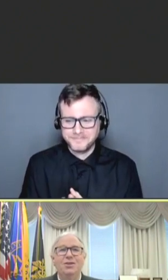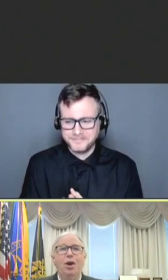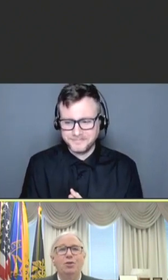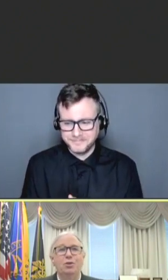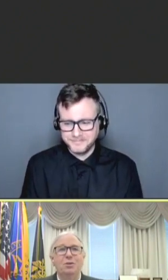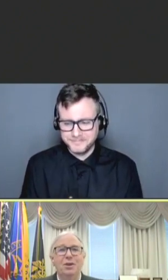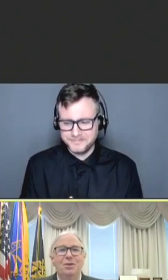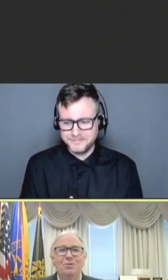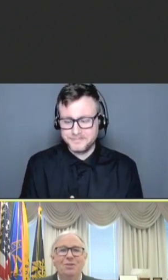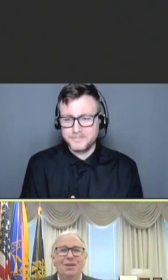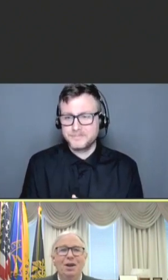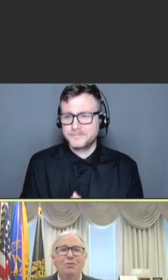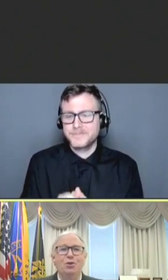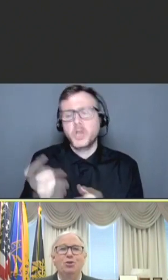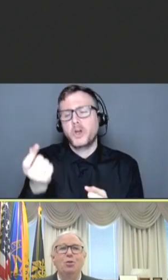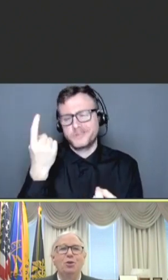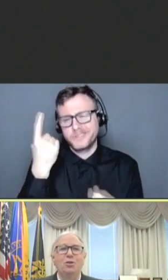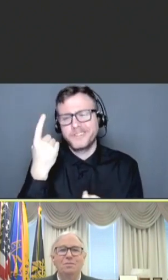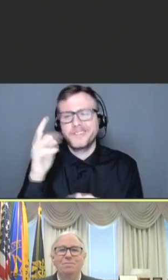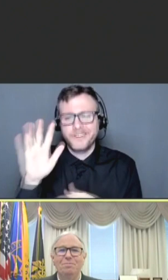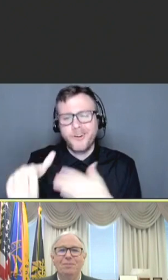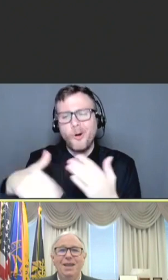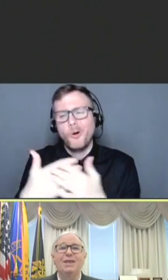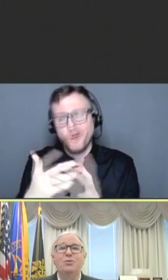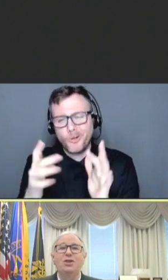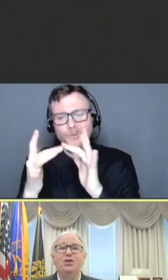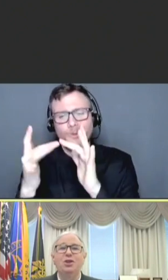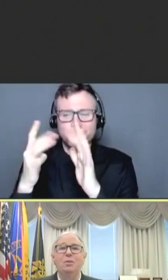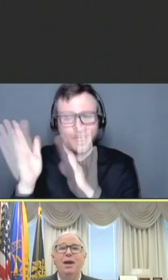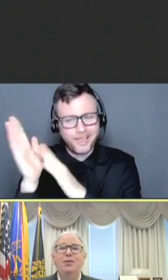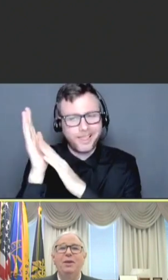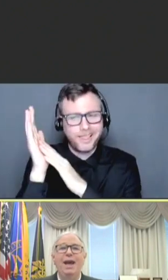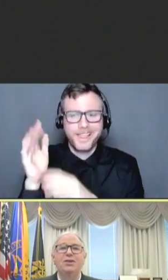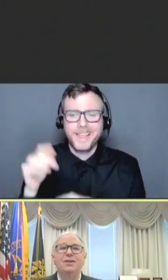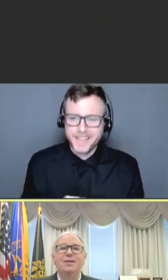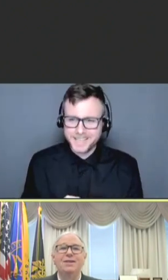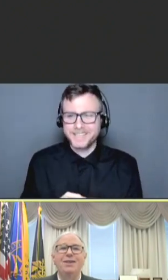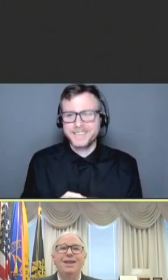It's all virtual, though, in our virtual world. Yes, we should do it by the reactions. That's a